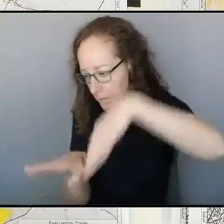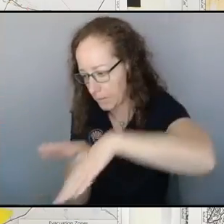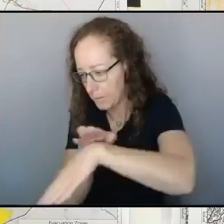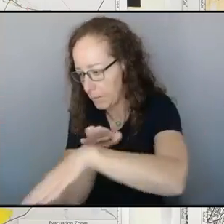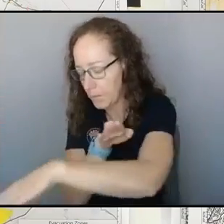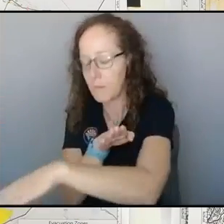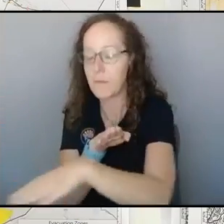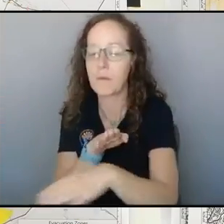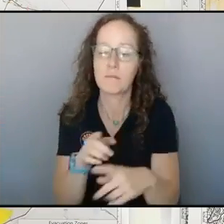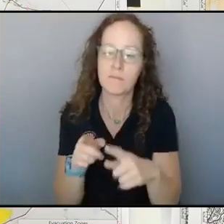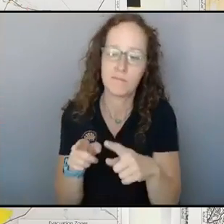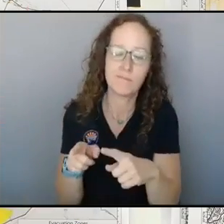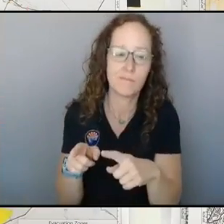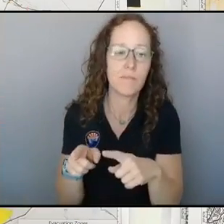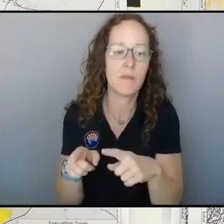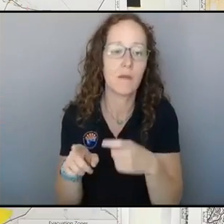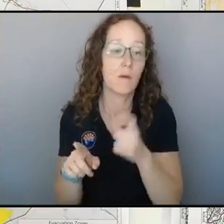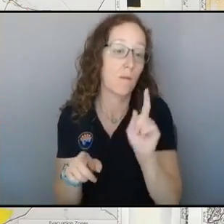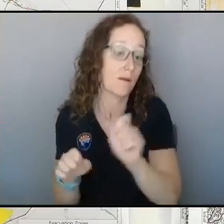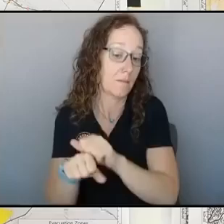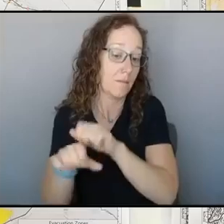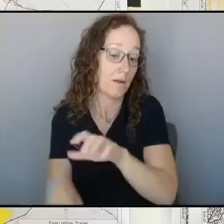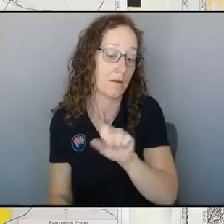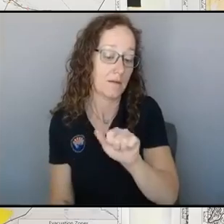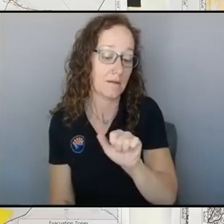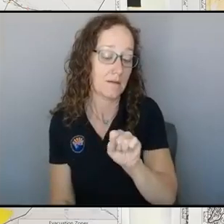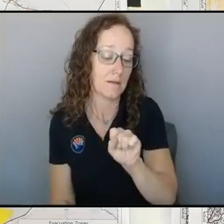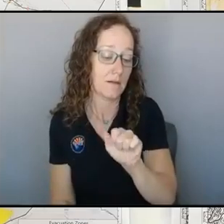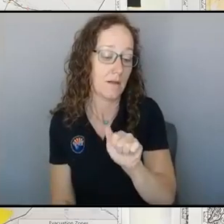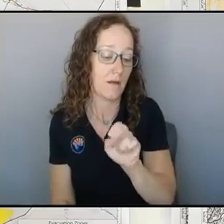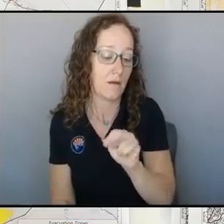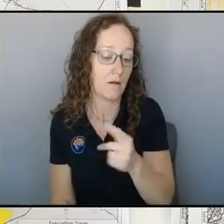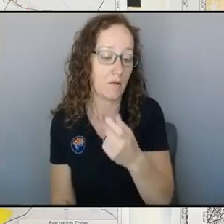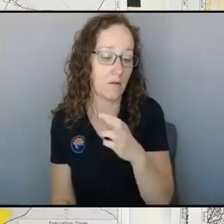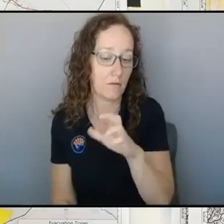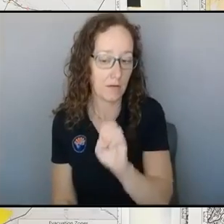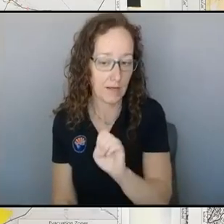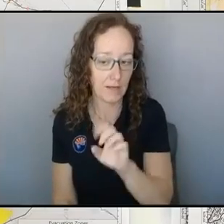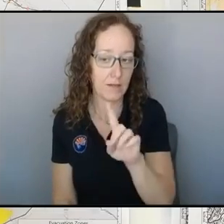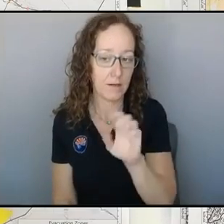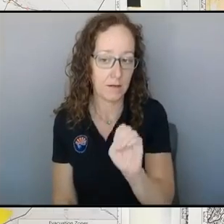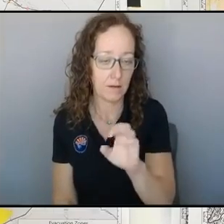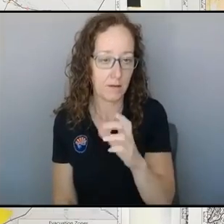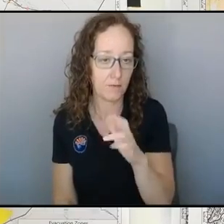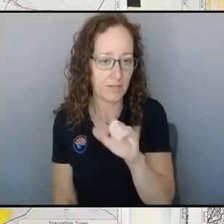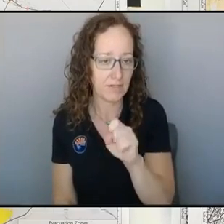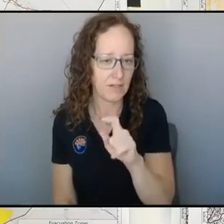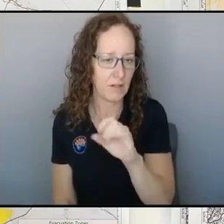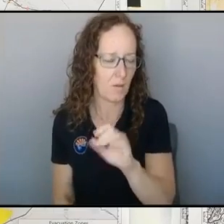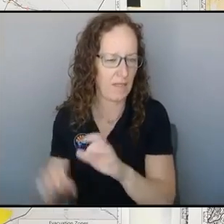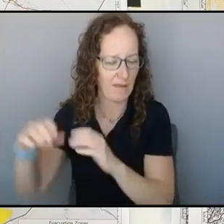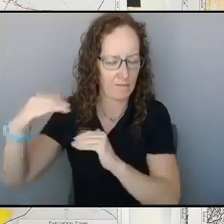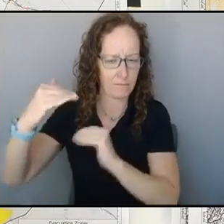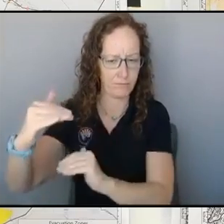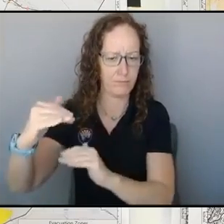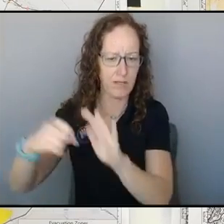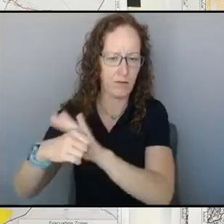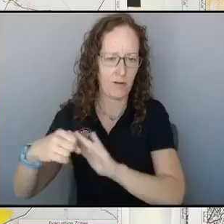of the Sangre de Cristo Mountains or at least this portion of them out here and we didn't necessarily see too much growth